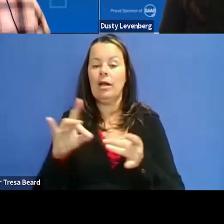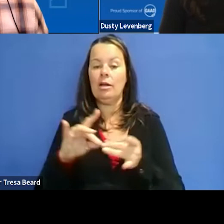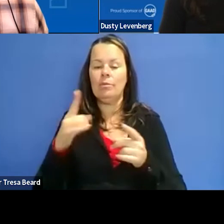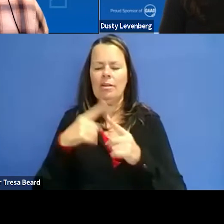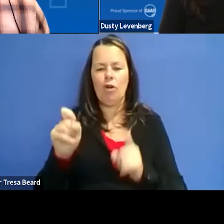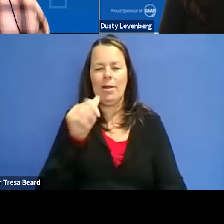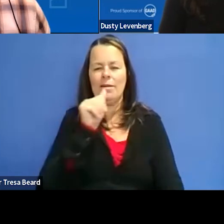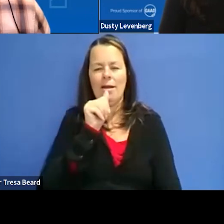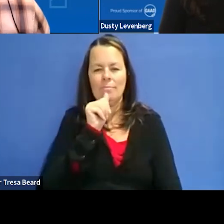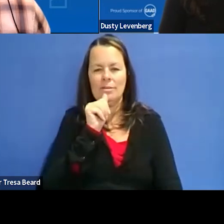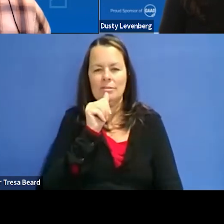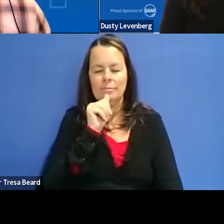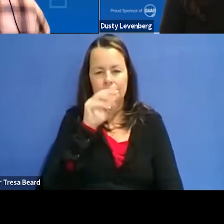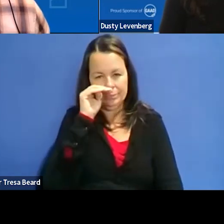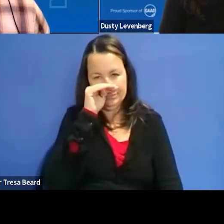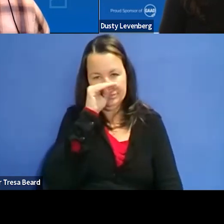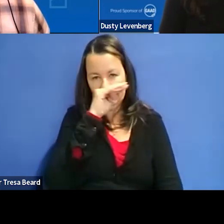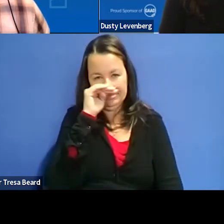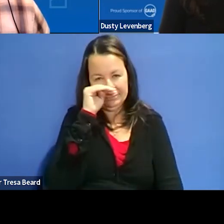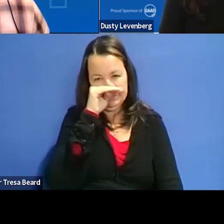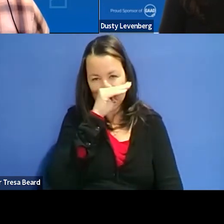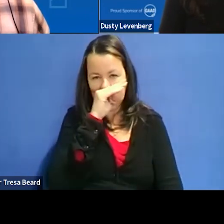Suggest running tests automation on iOS and Android apps for next